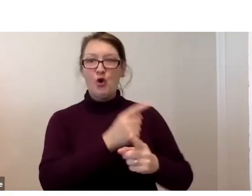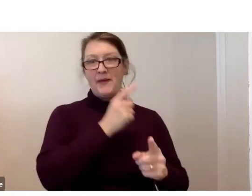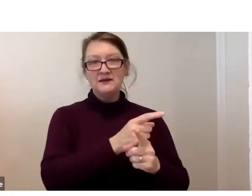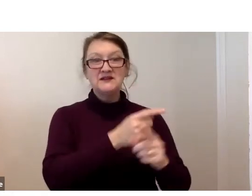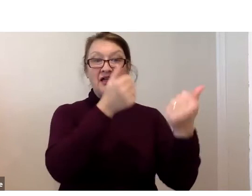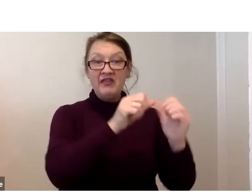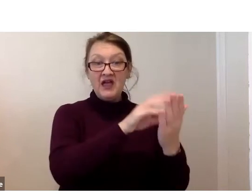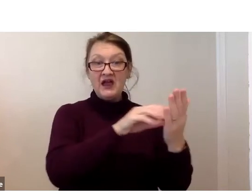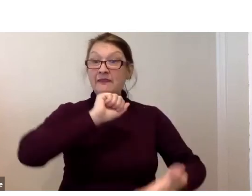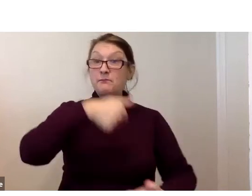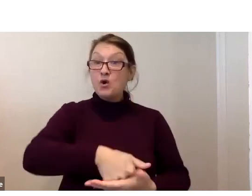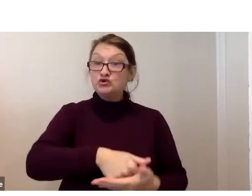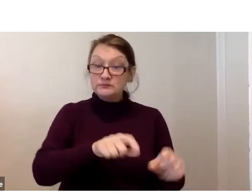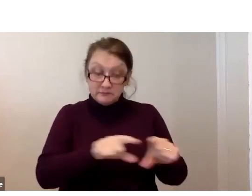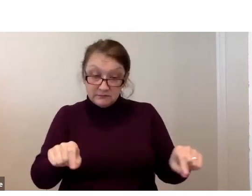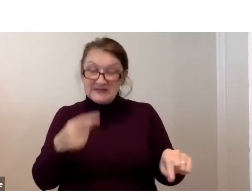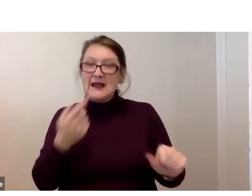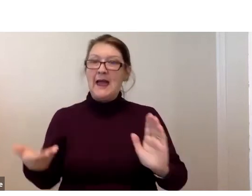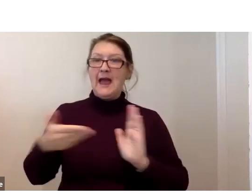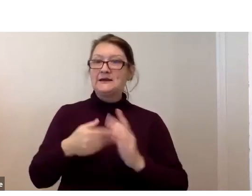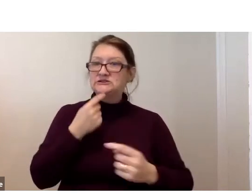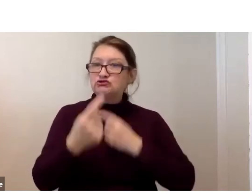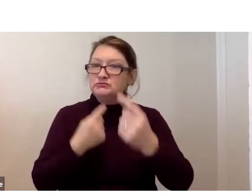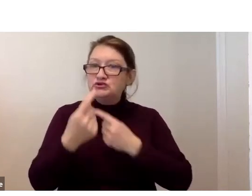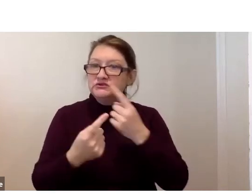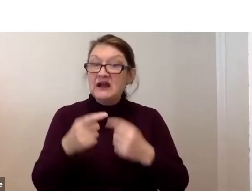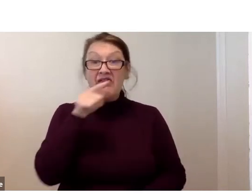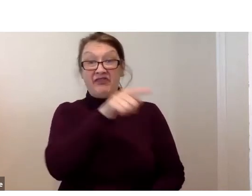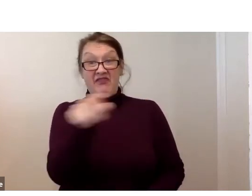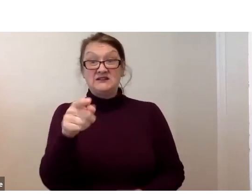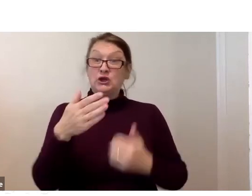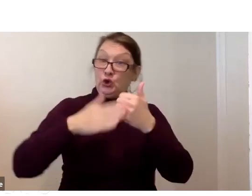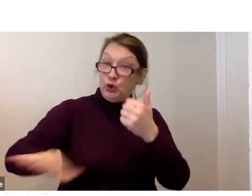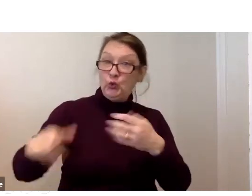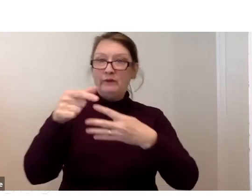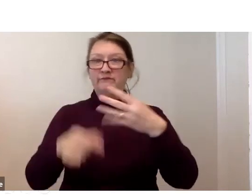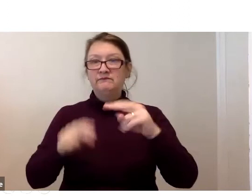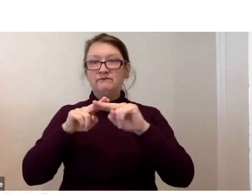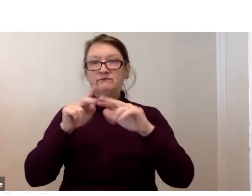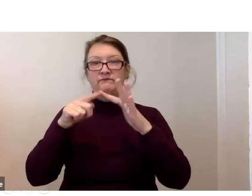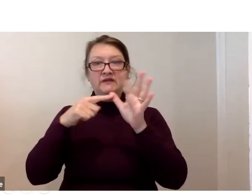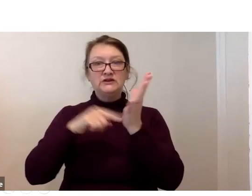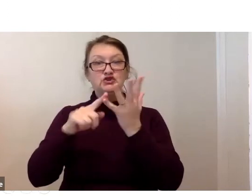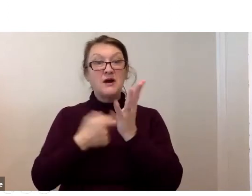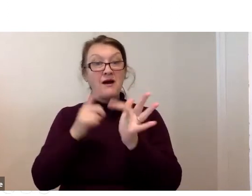the bottom they have 'add description'. This is a new feature that I like to point out. That is your alt text.